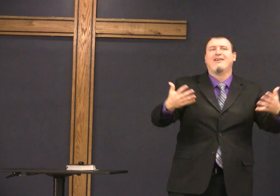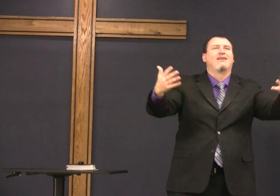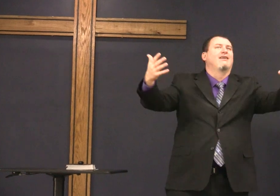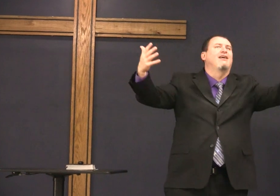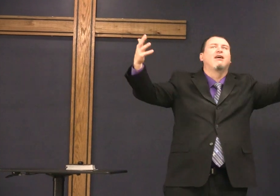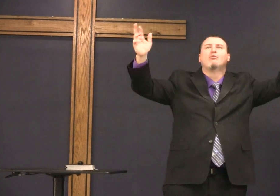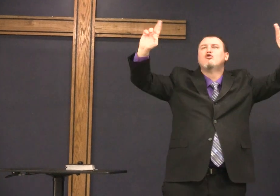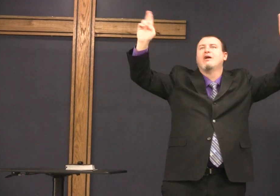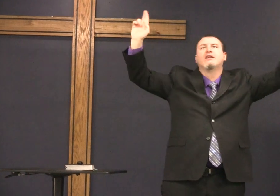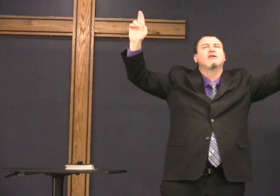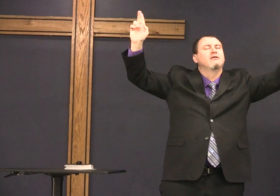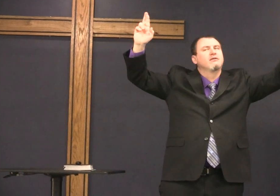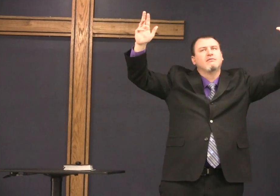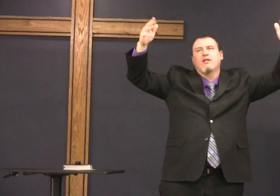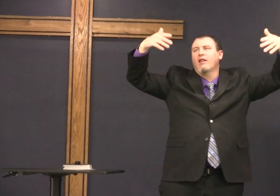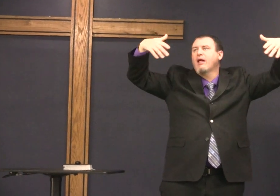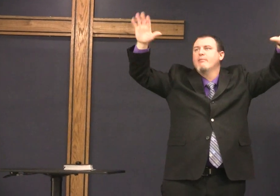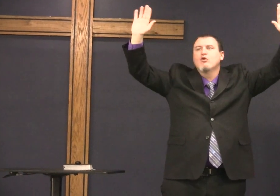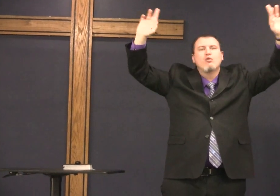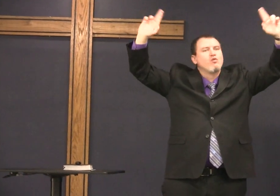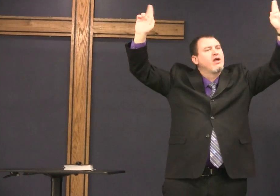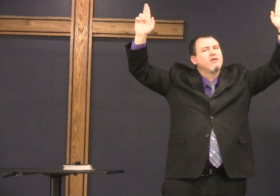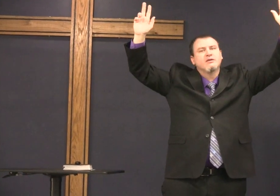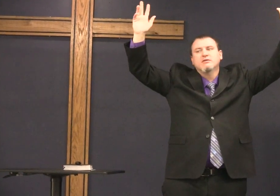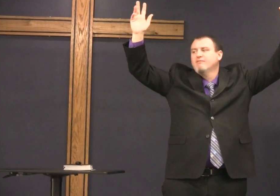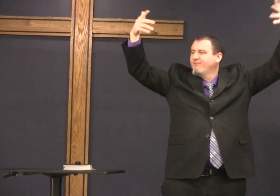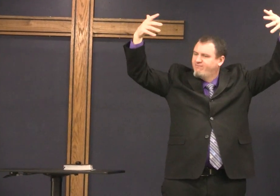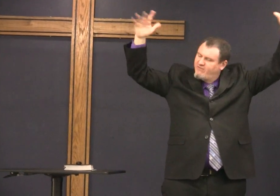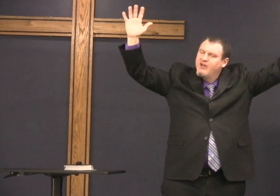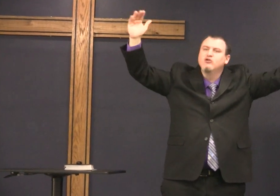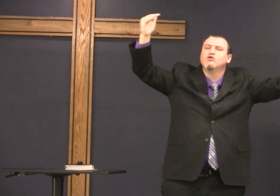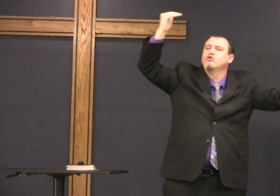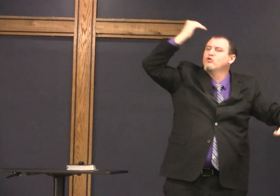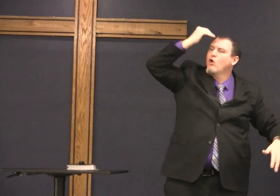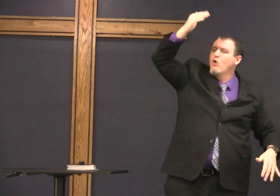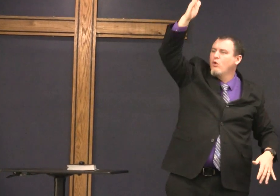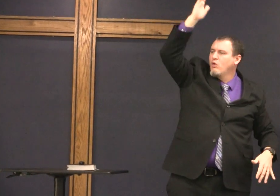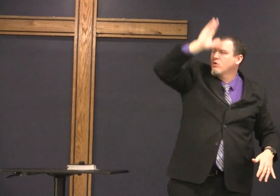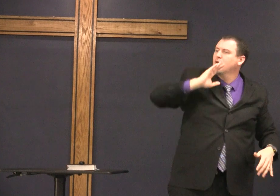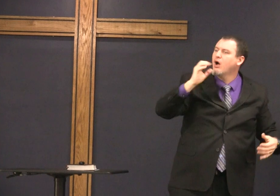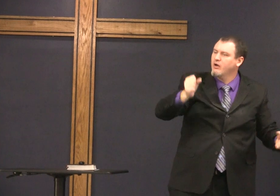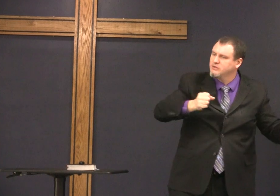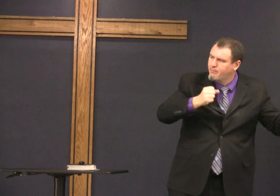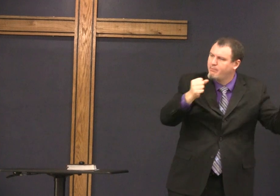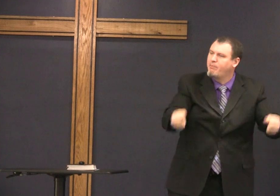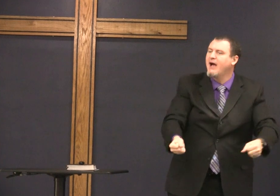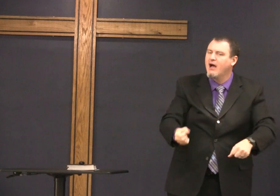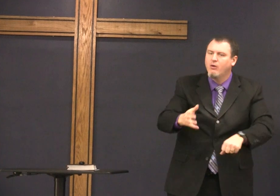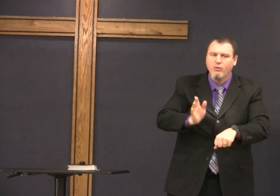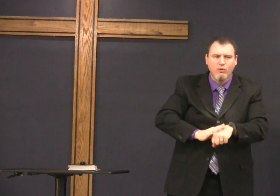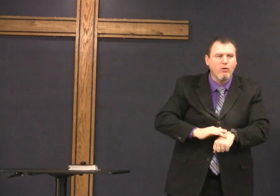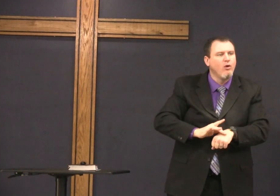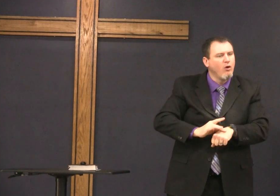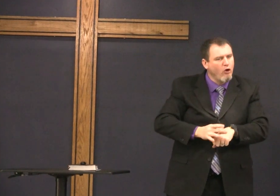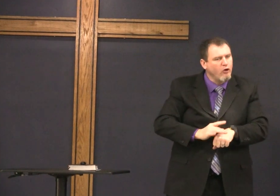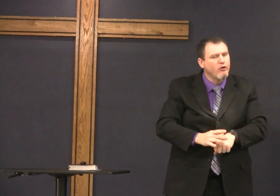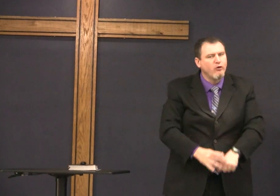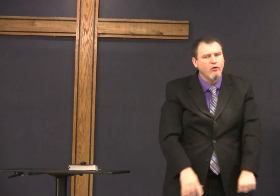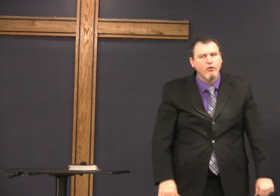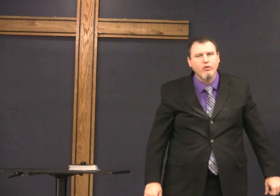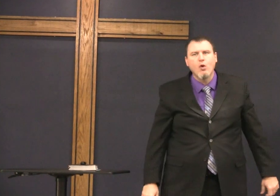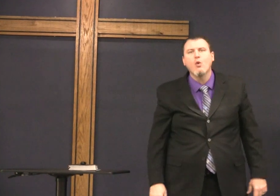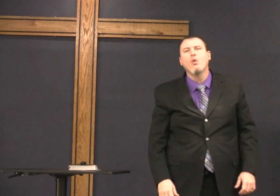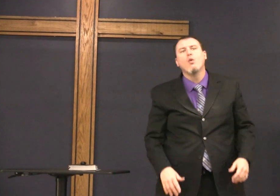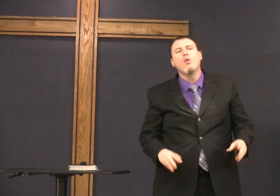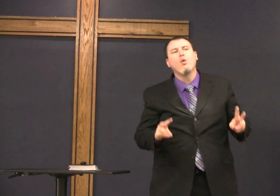and the joy and he says now I'm ready to die I'm ready to go I have no God has the power on Earth